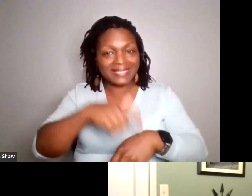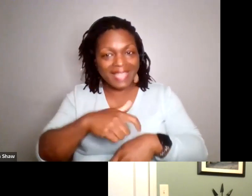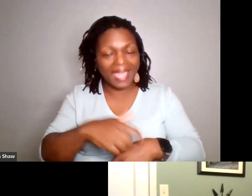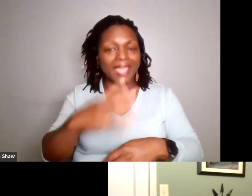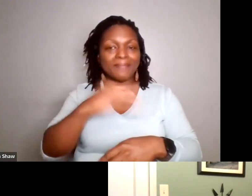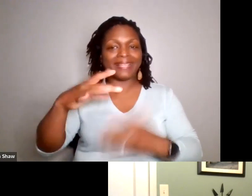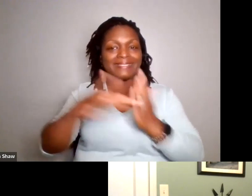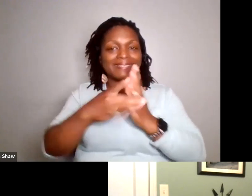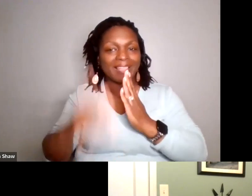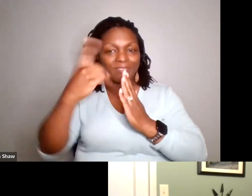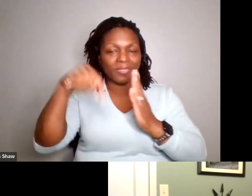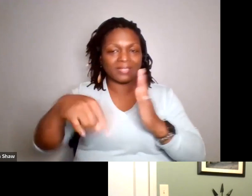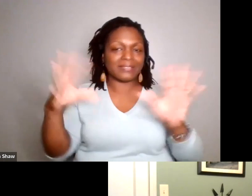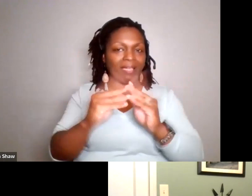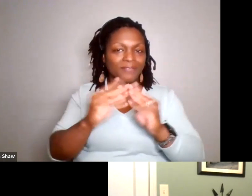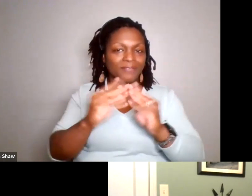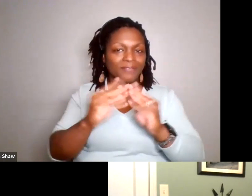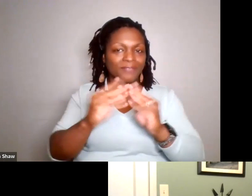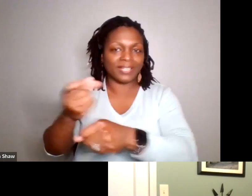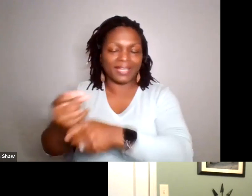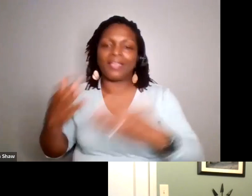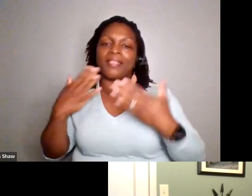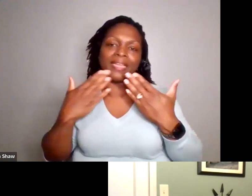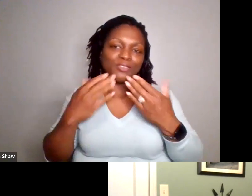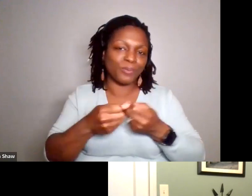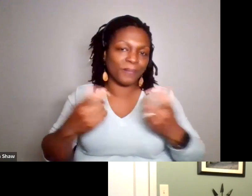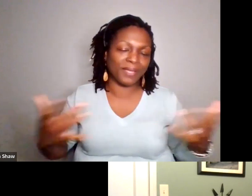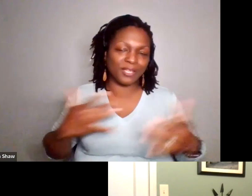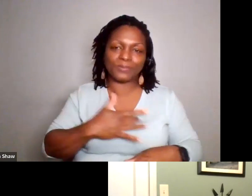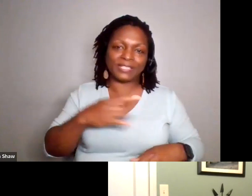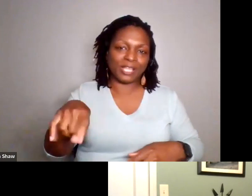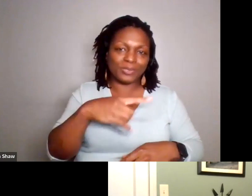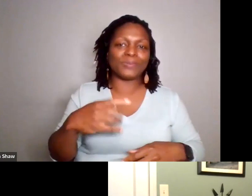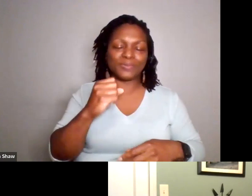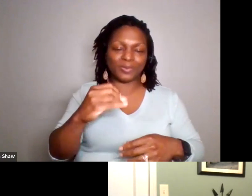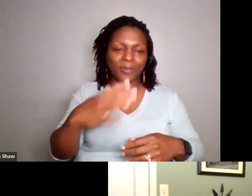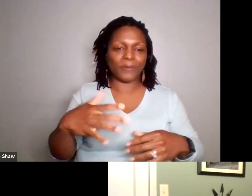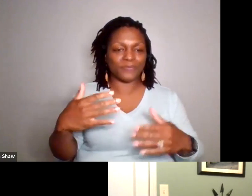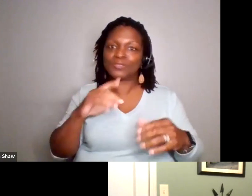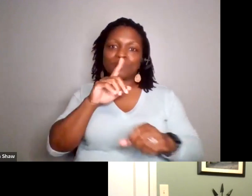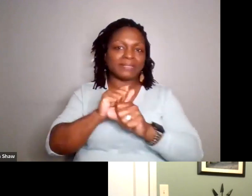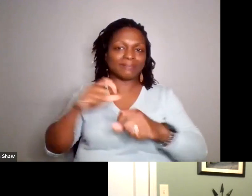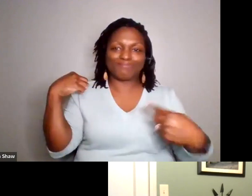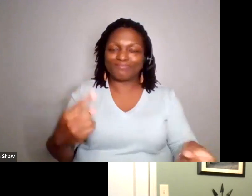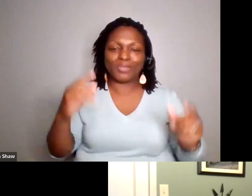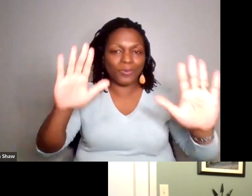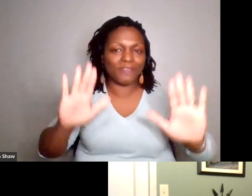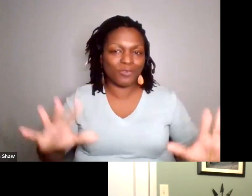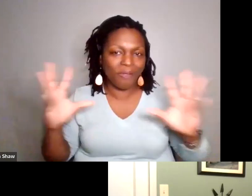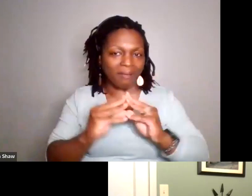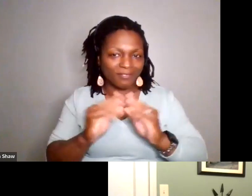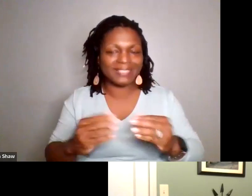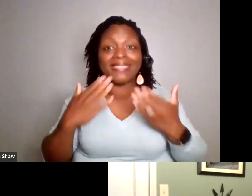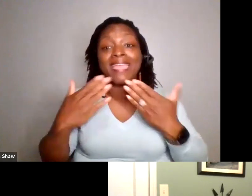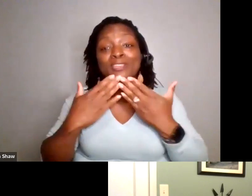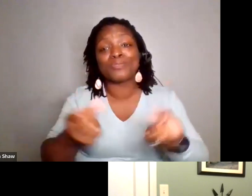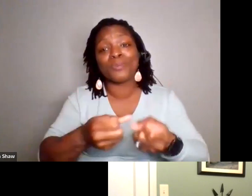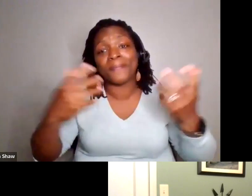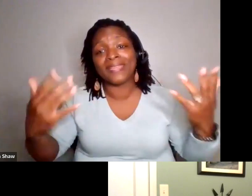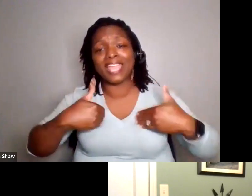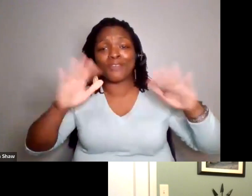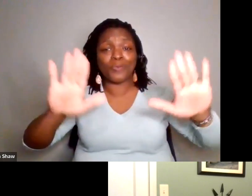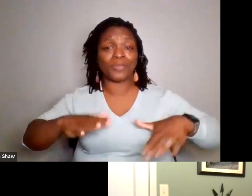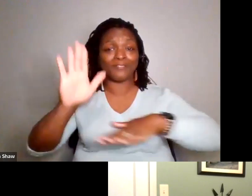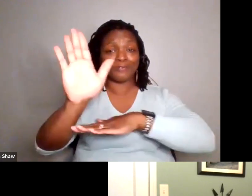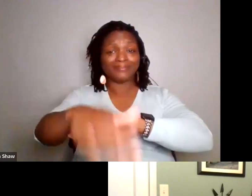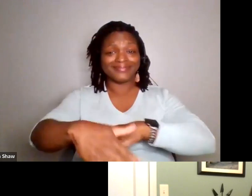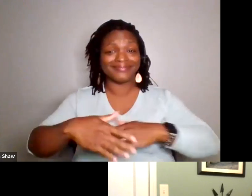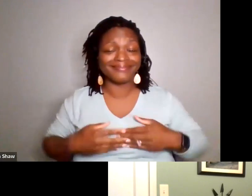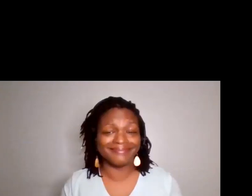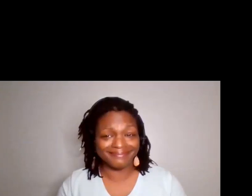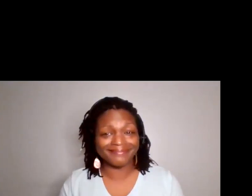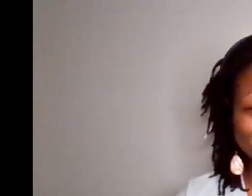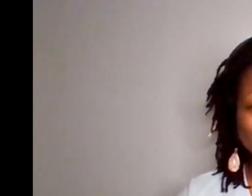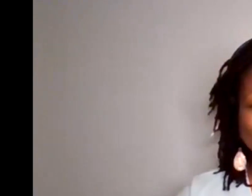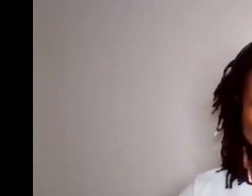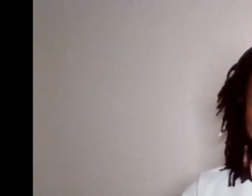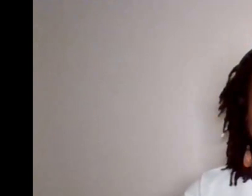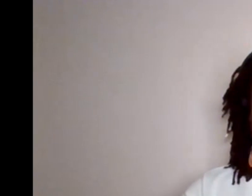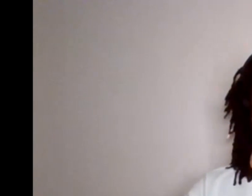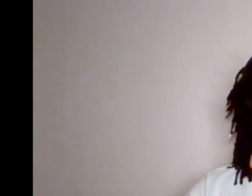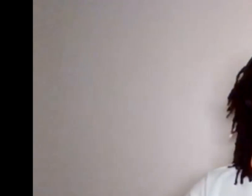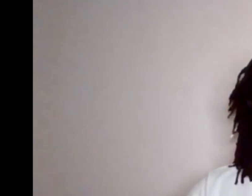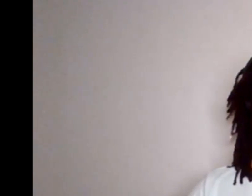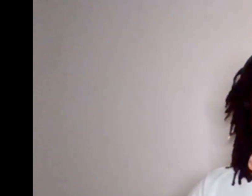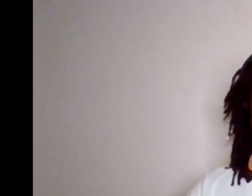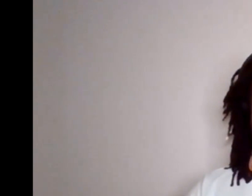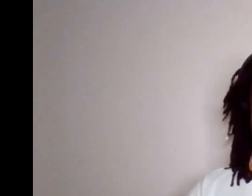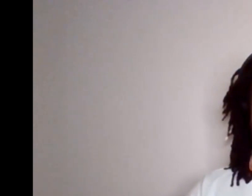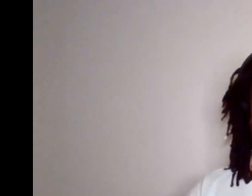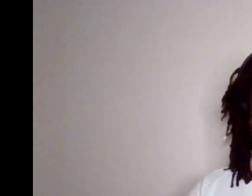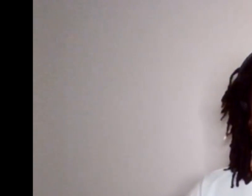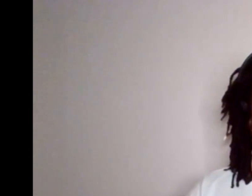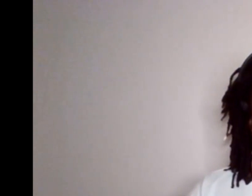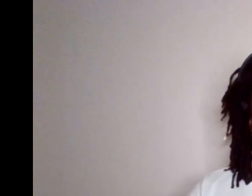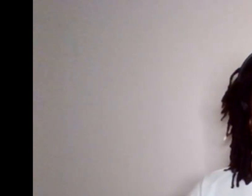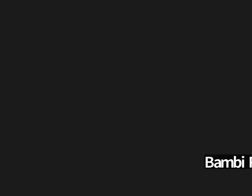So we really do appreciate it. And I think it was an excellent conference.